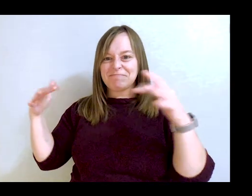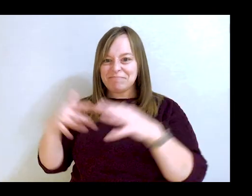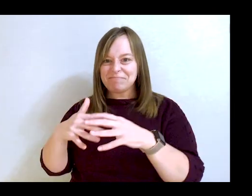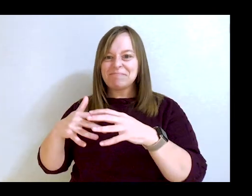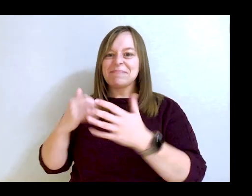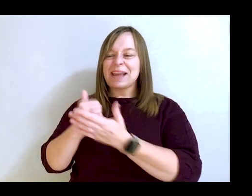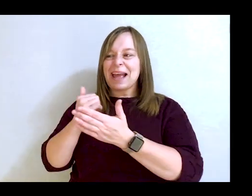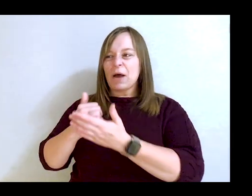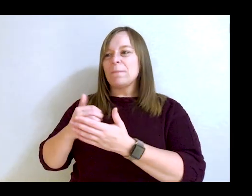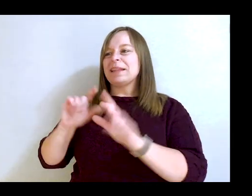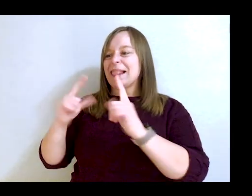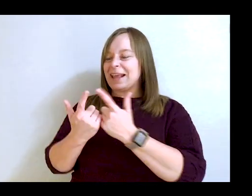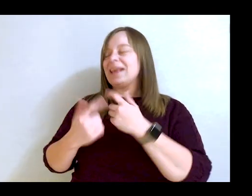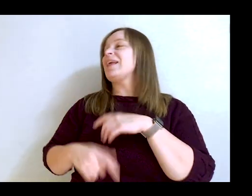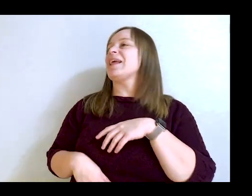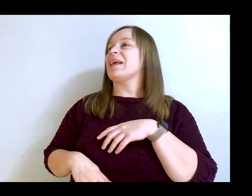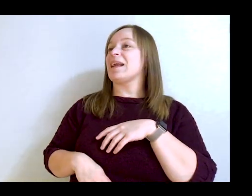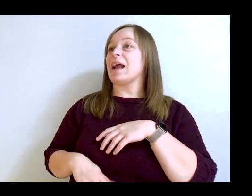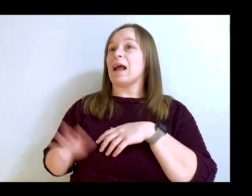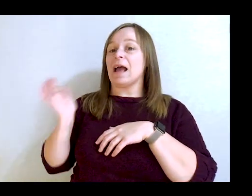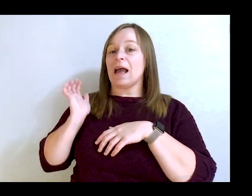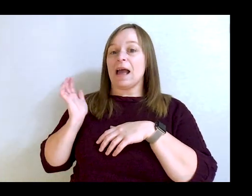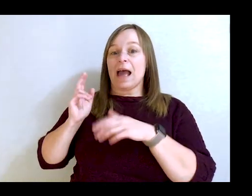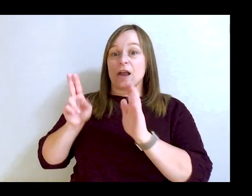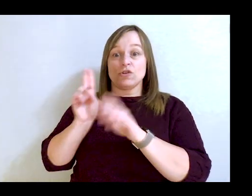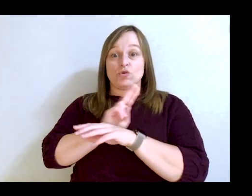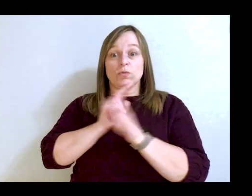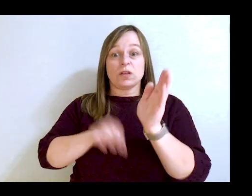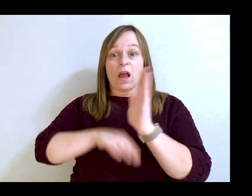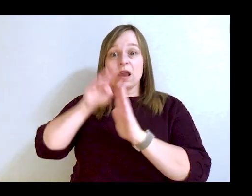and help the kids in the league. And I used the height thing all the time